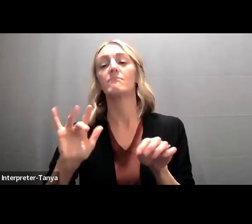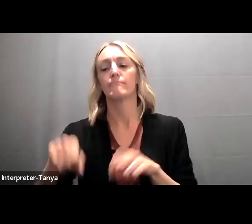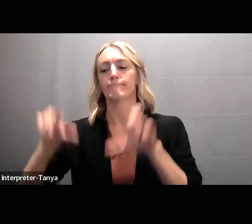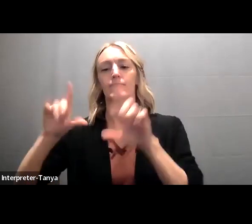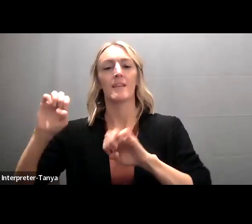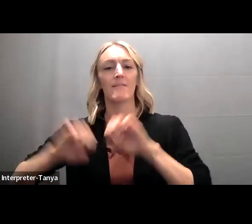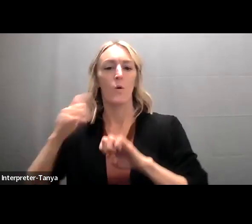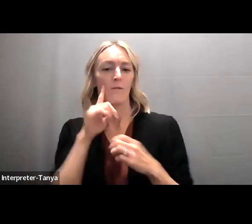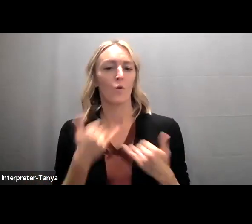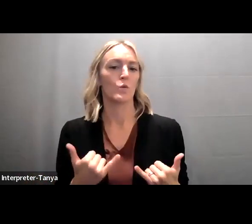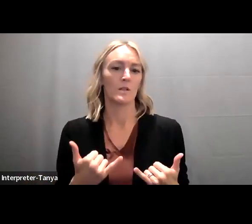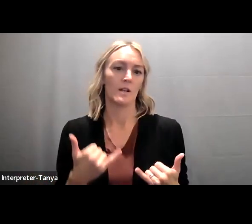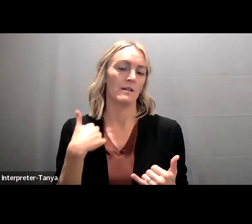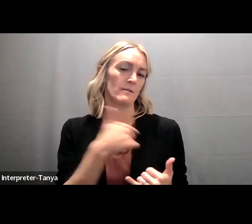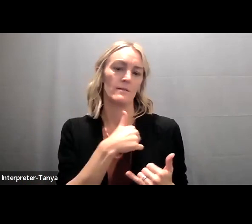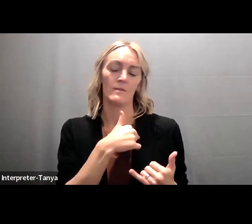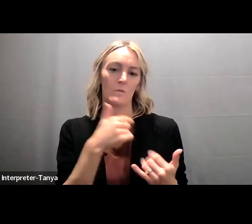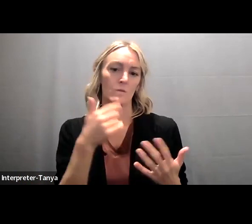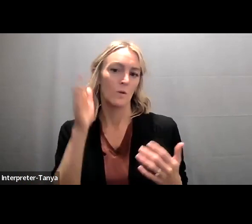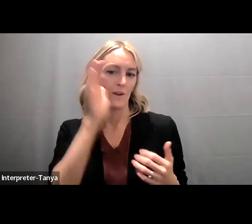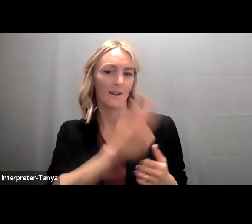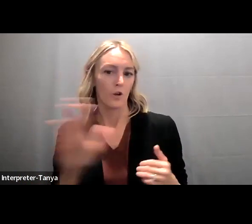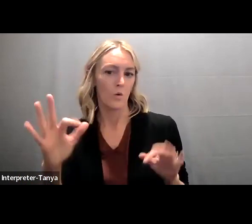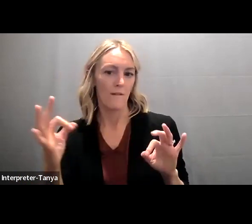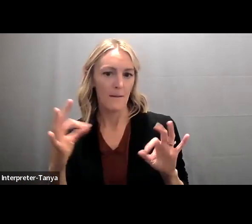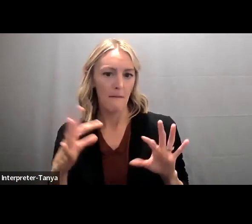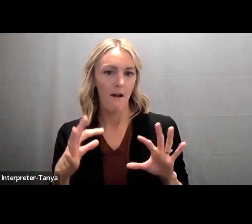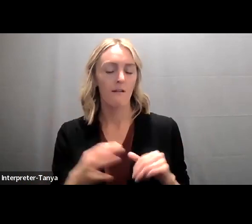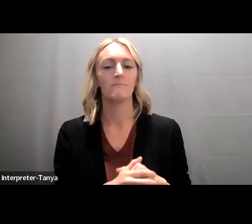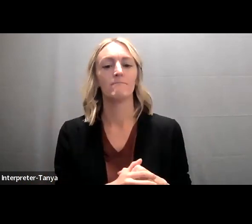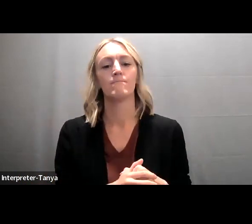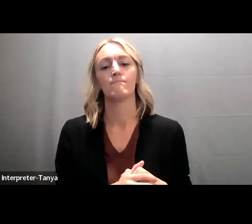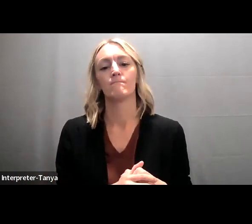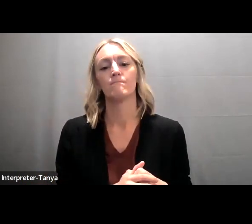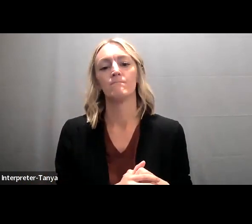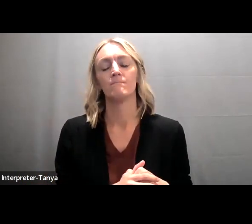We really love to hear your feedback on what we shared here today.